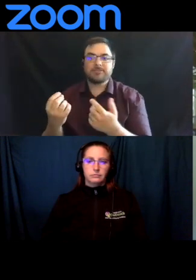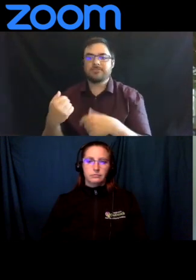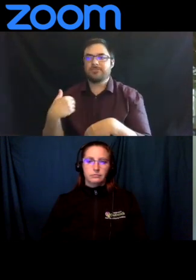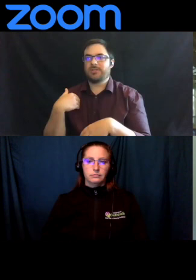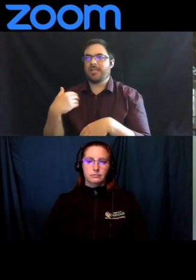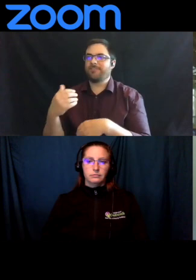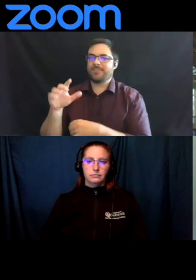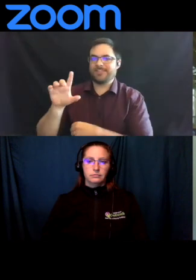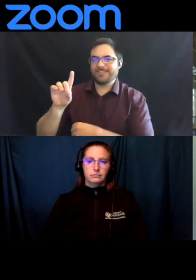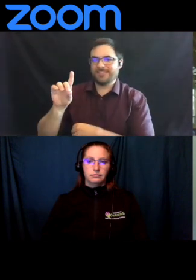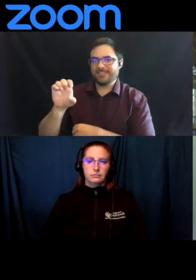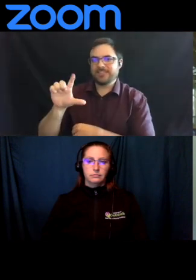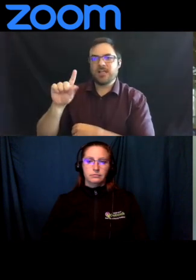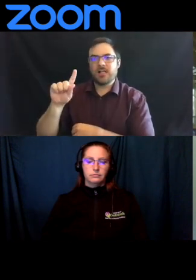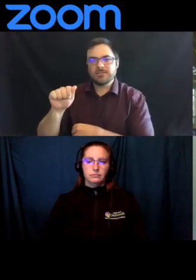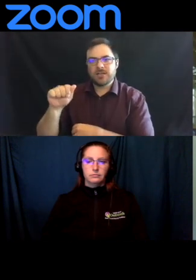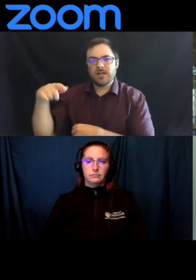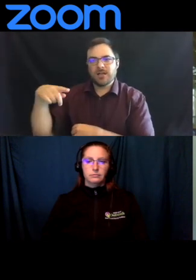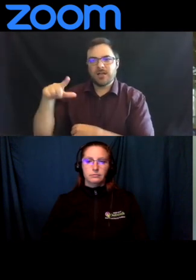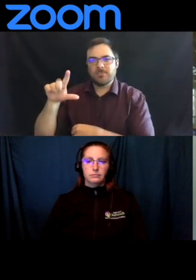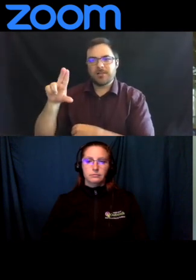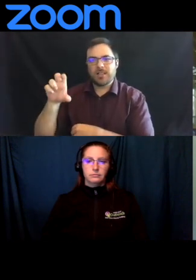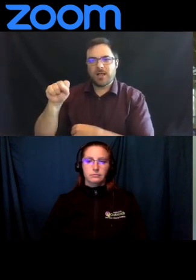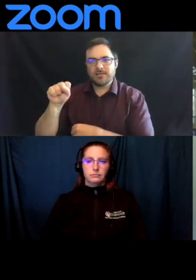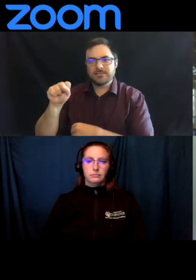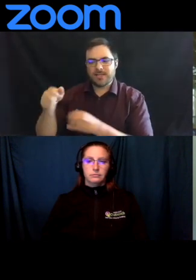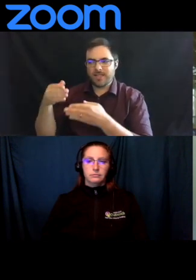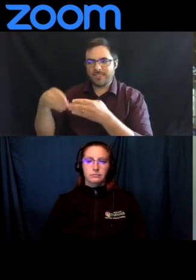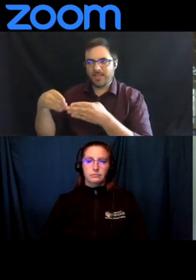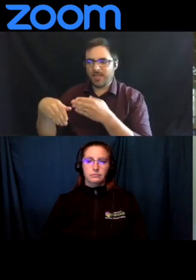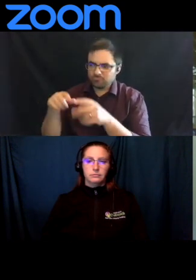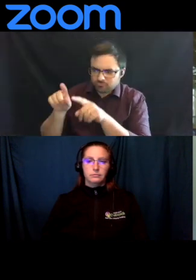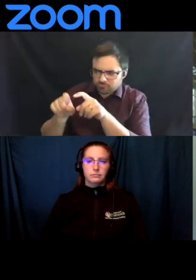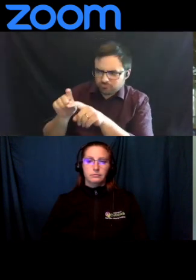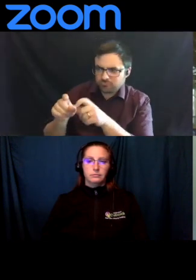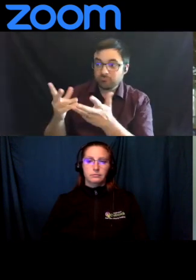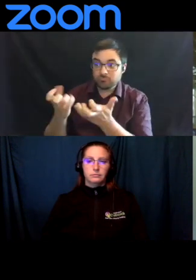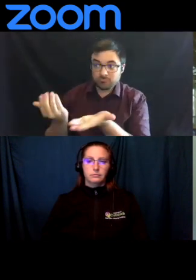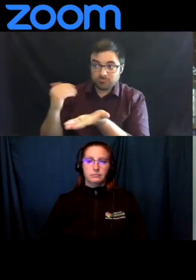Plus at the end to see whether they'd like to do it together again or whether they'd like to